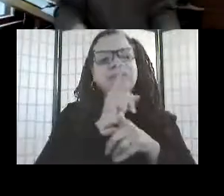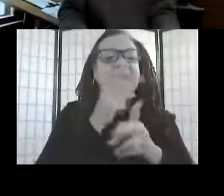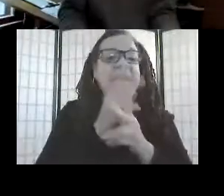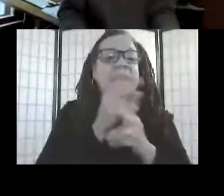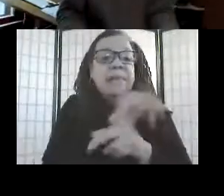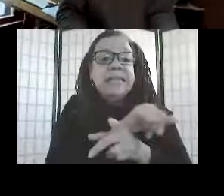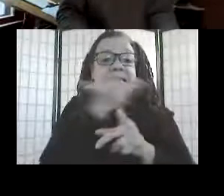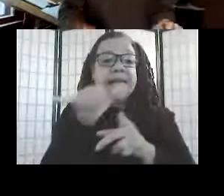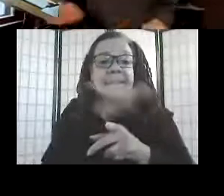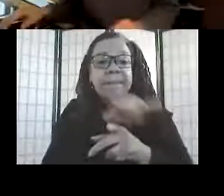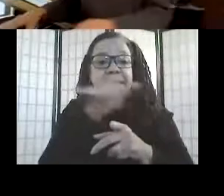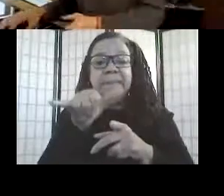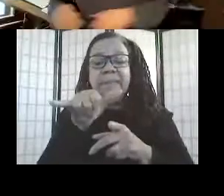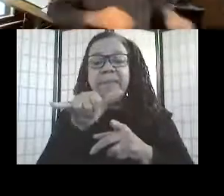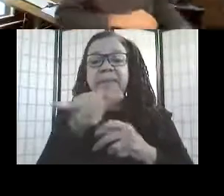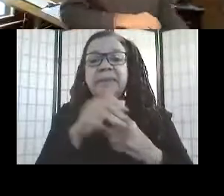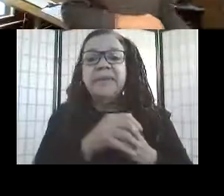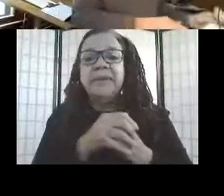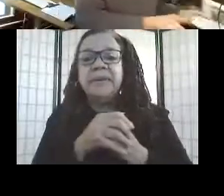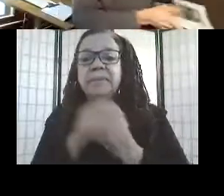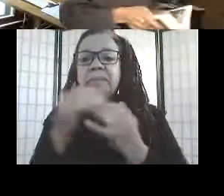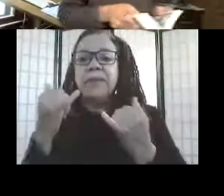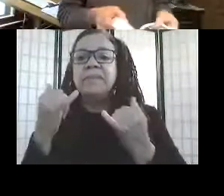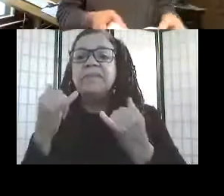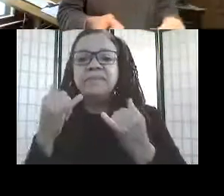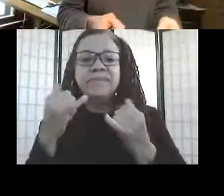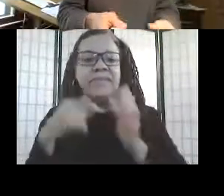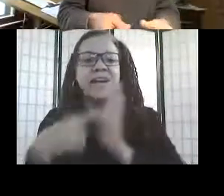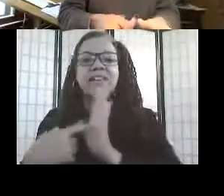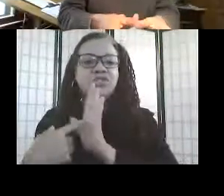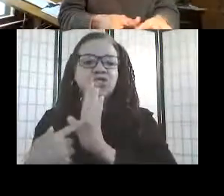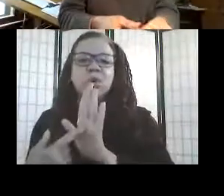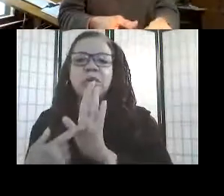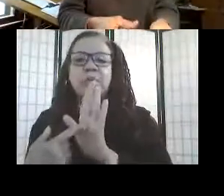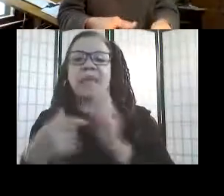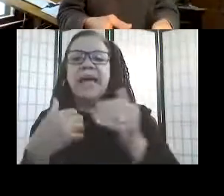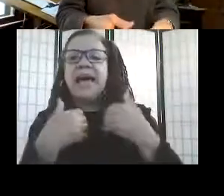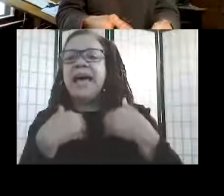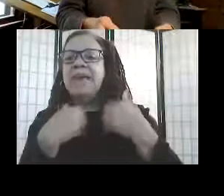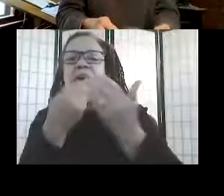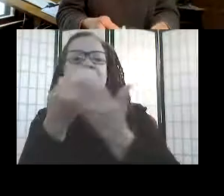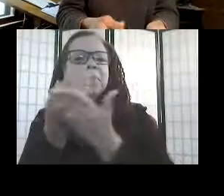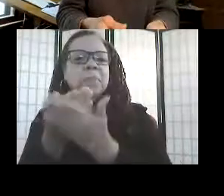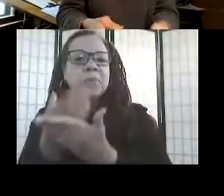um, where's my-- I can show you, I have a proof copy from Volume Three here,